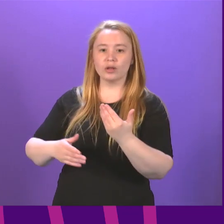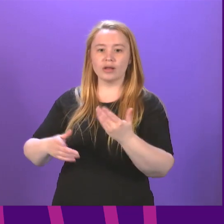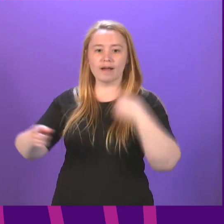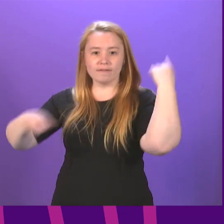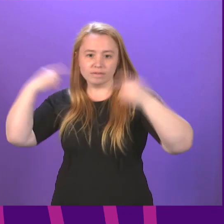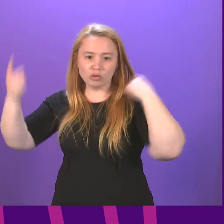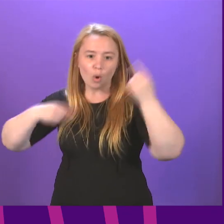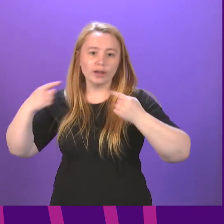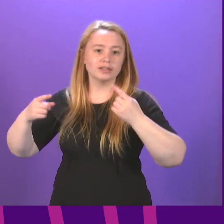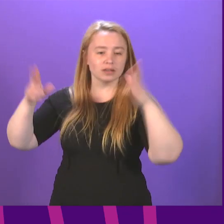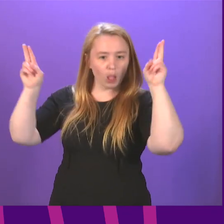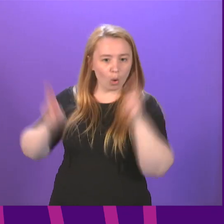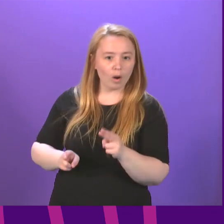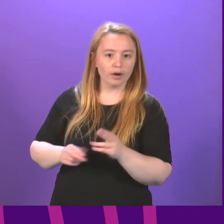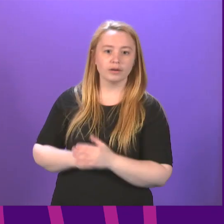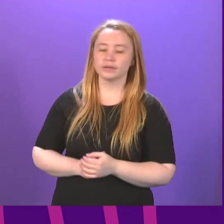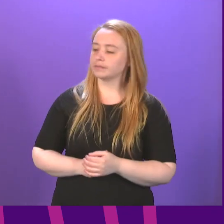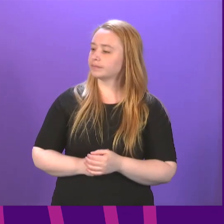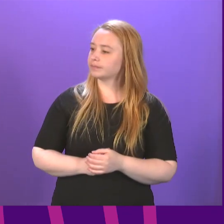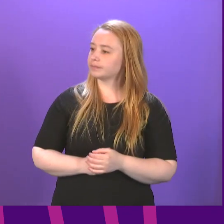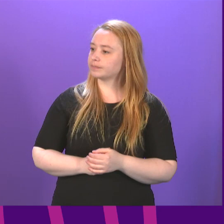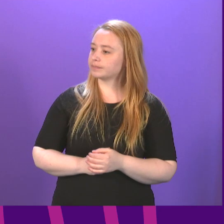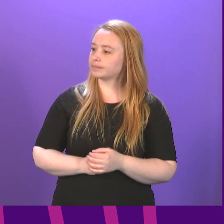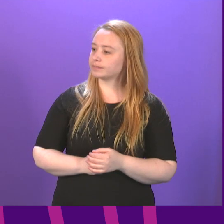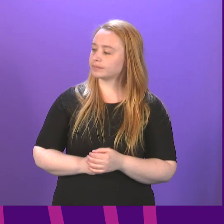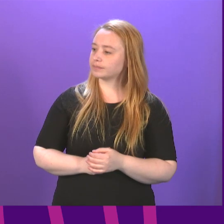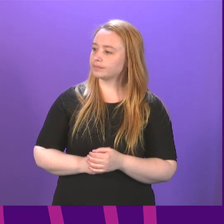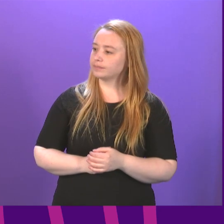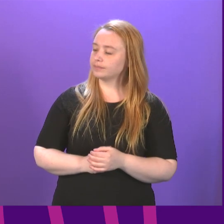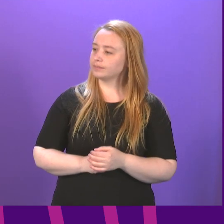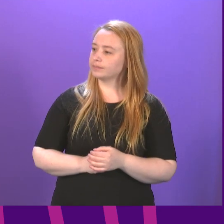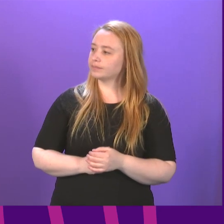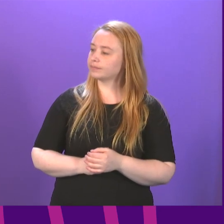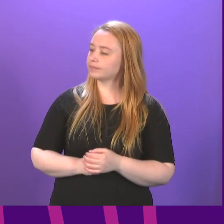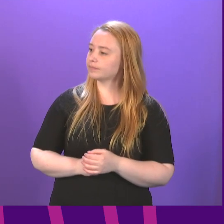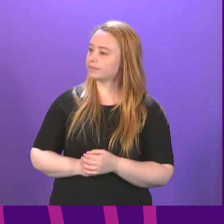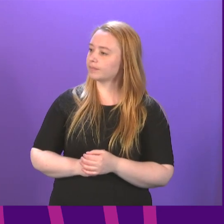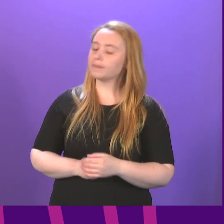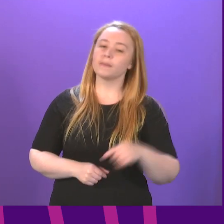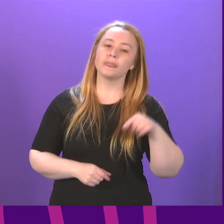Roseanna Cunningham: I think that Alexander Stewart is referring to the recommendation on having a dedicated site agent, which is one of